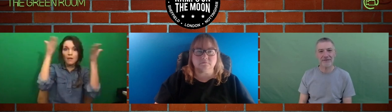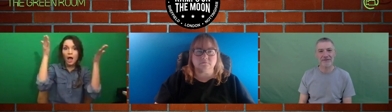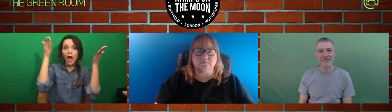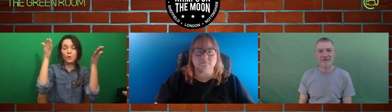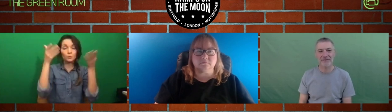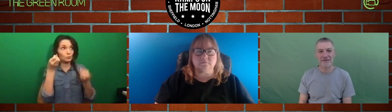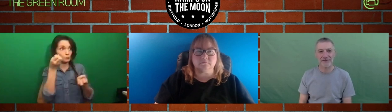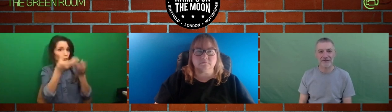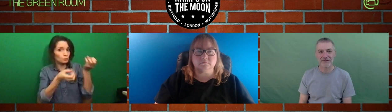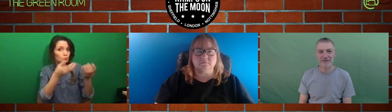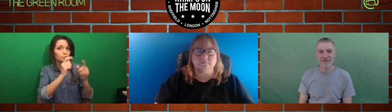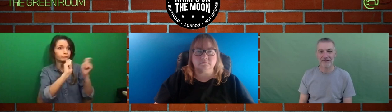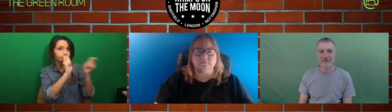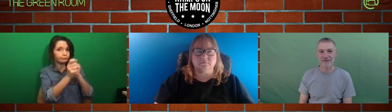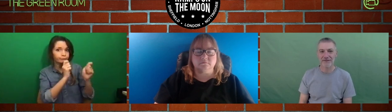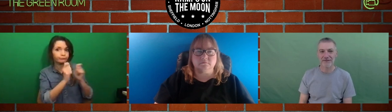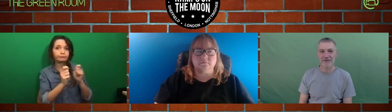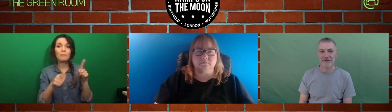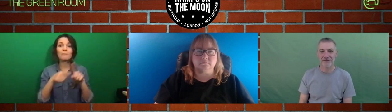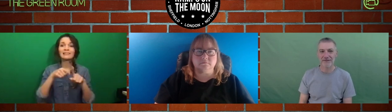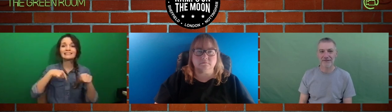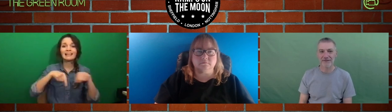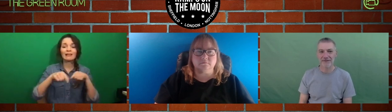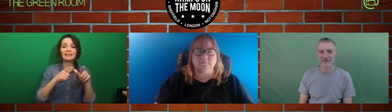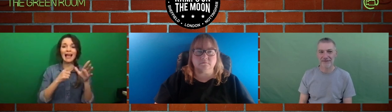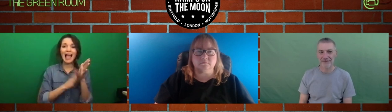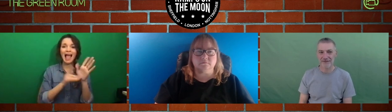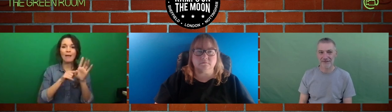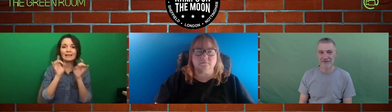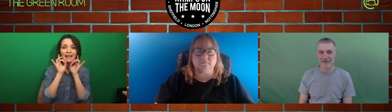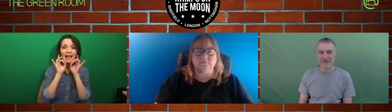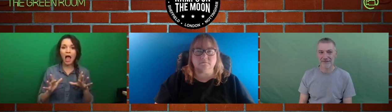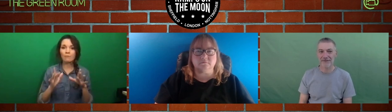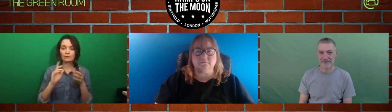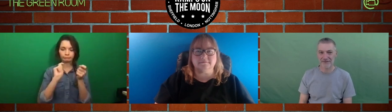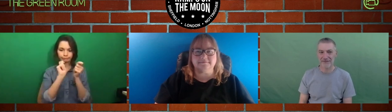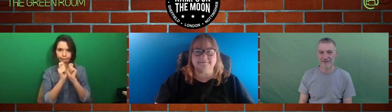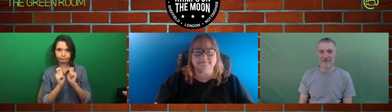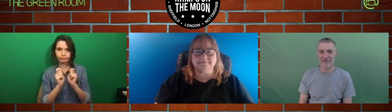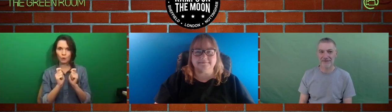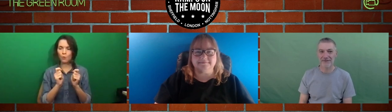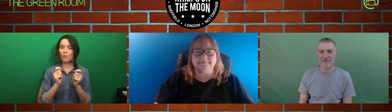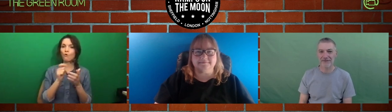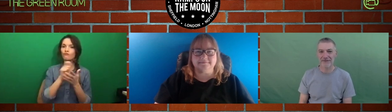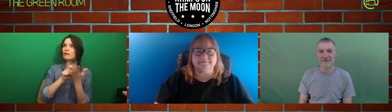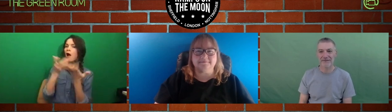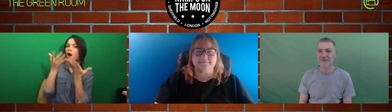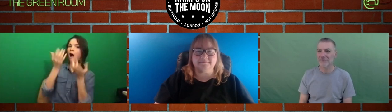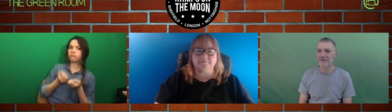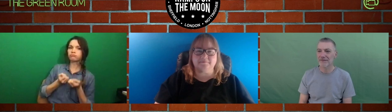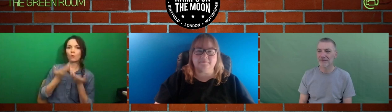changes that Amy the director was making. It was a really interesting process for